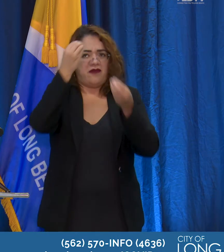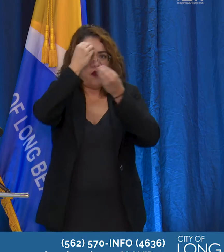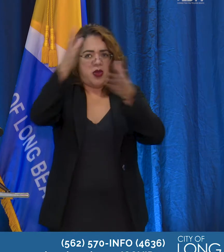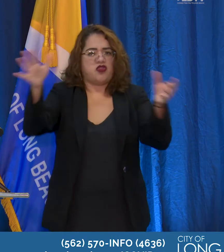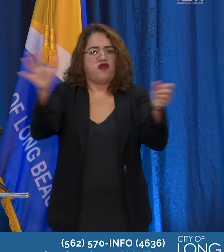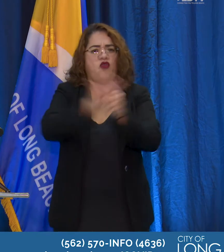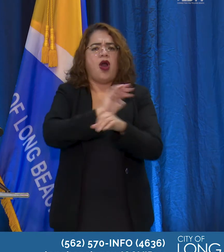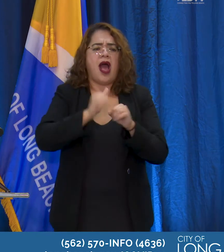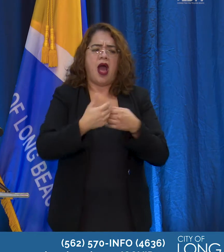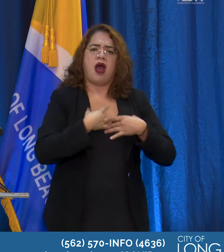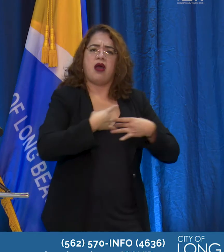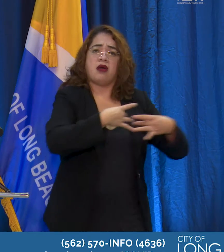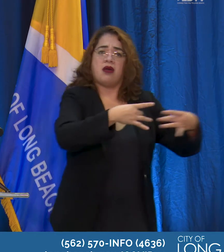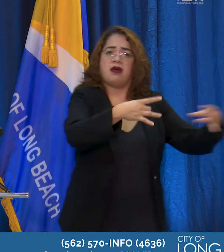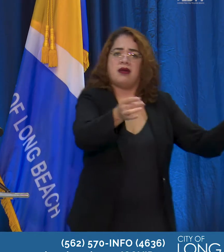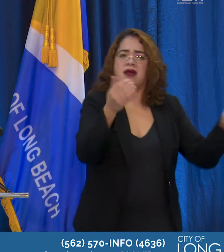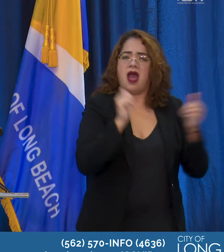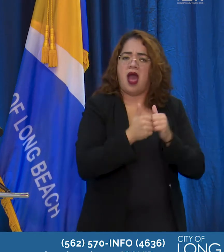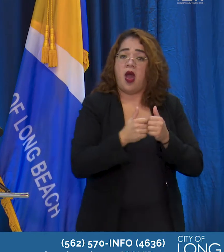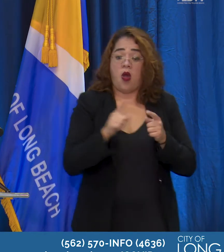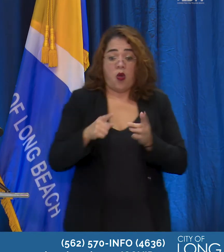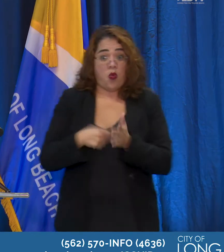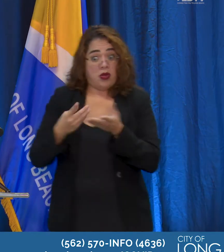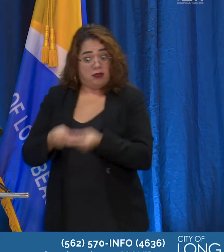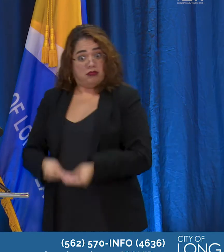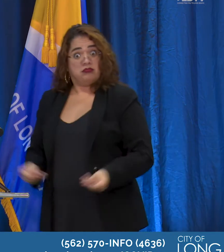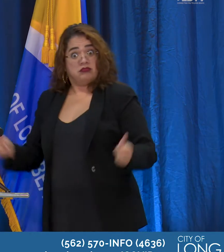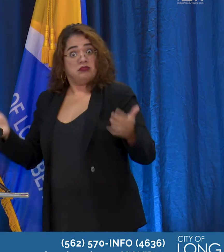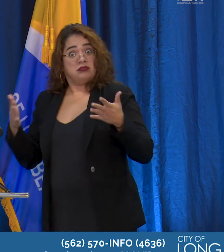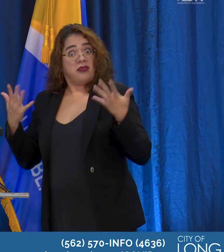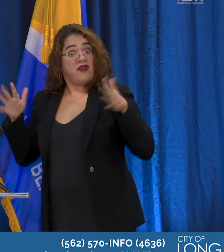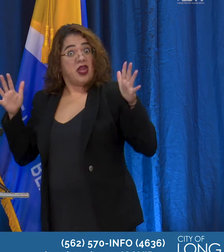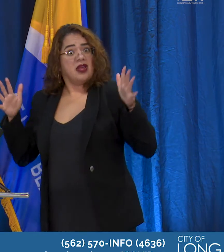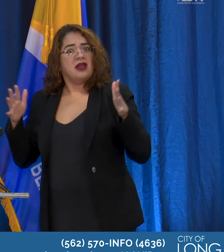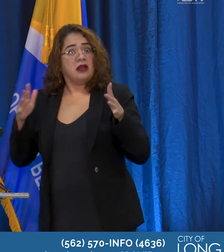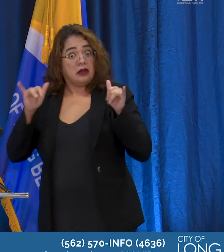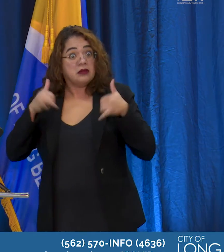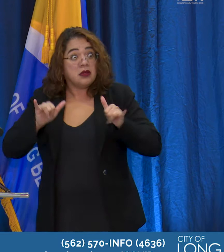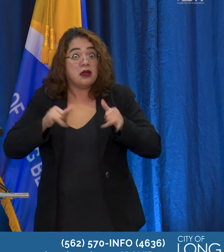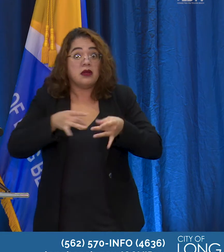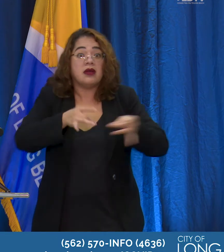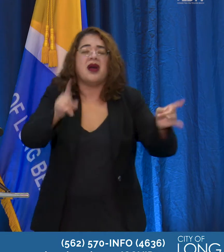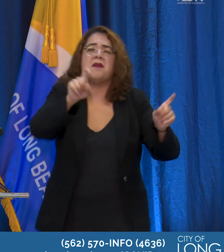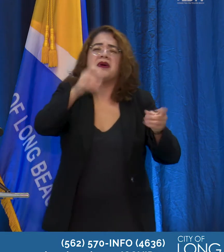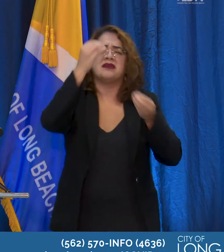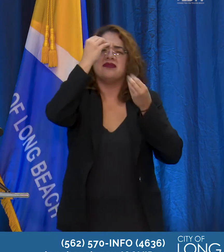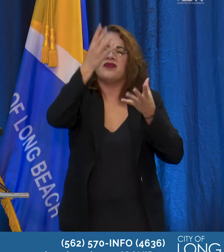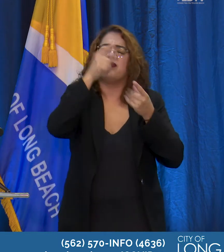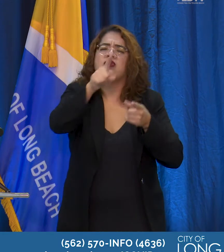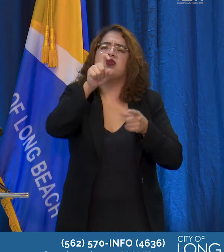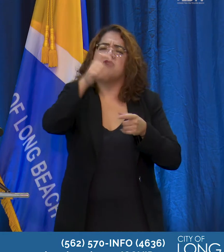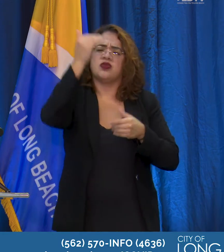including those that are being used in social media, to make sure that images used in communication so diverse communities